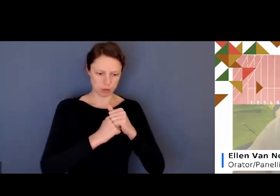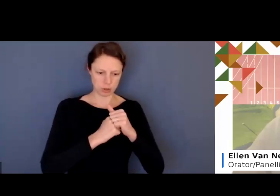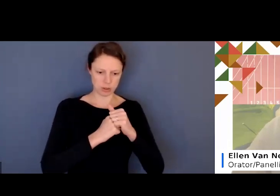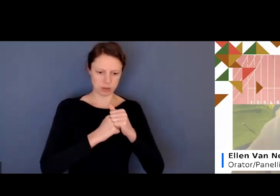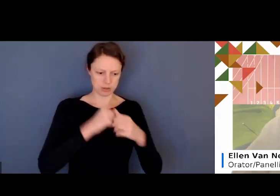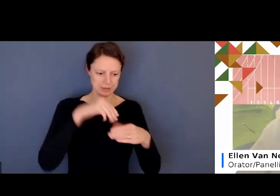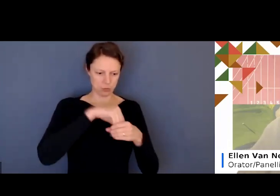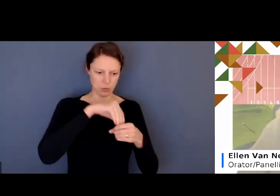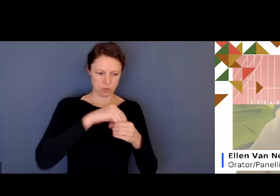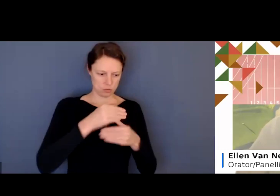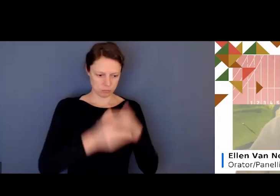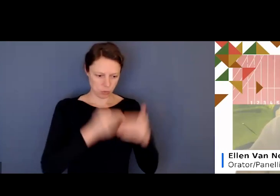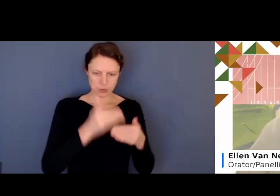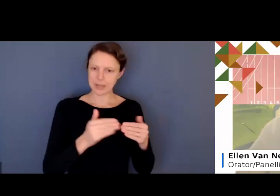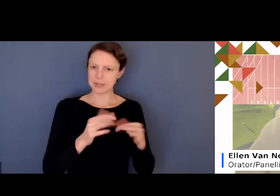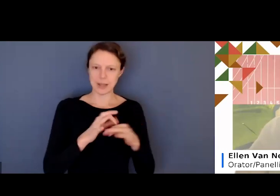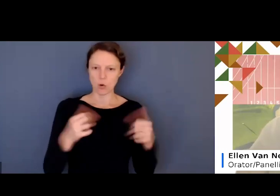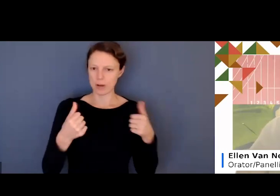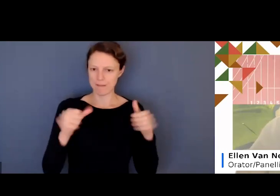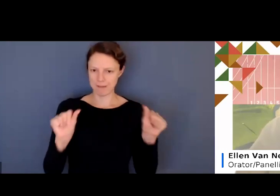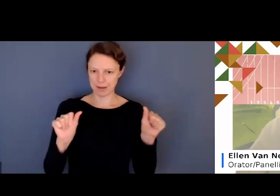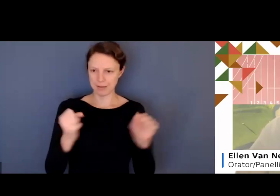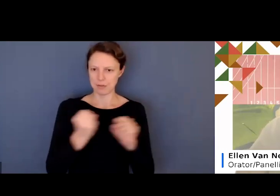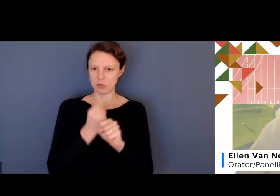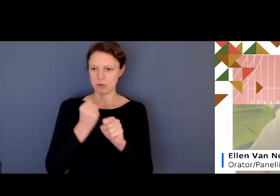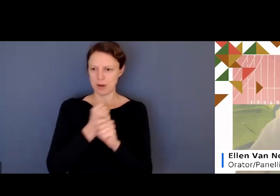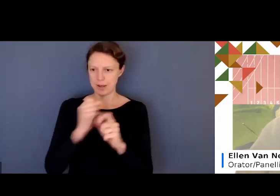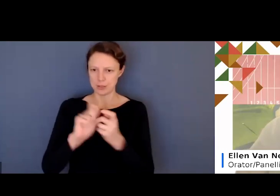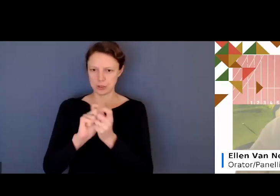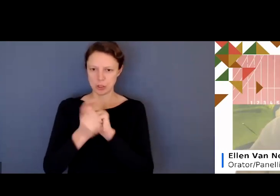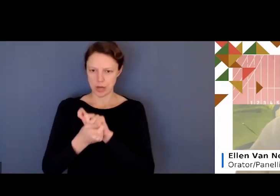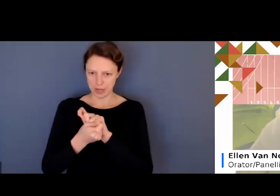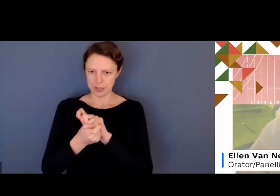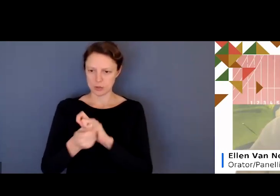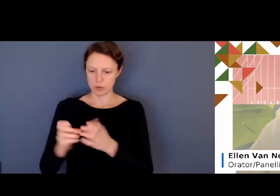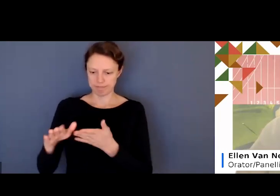providing resolution and creating change.